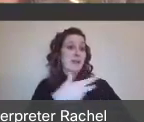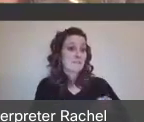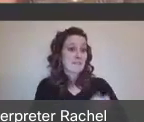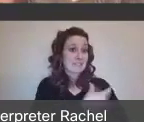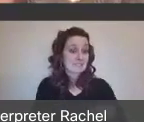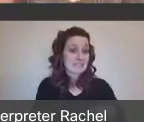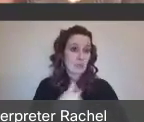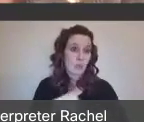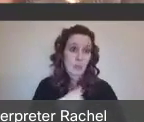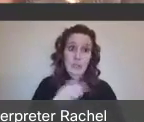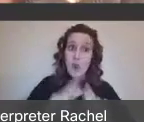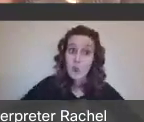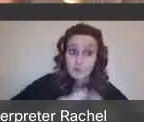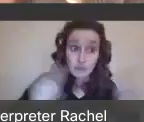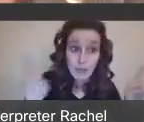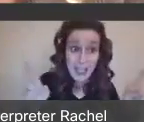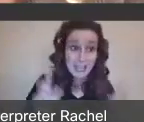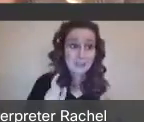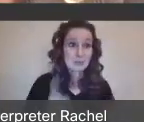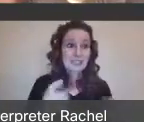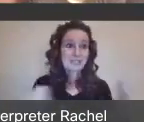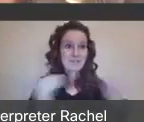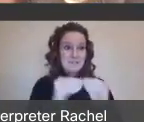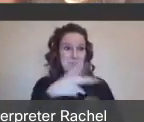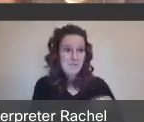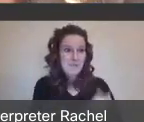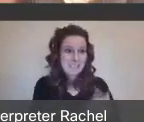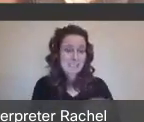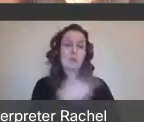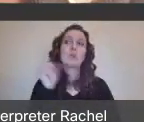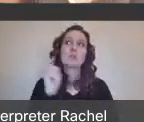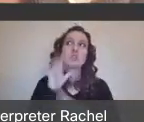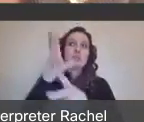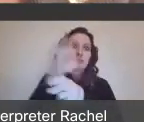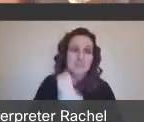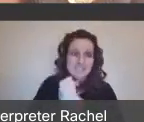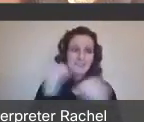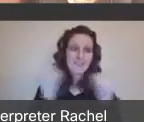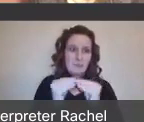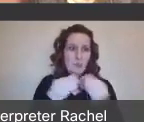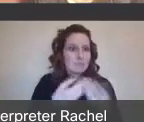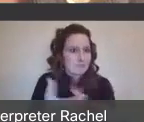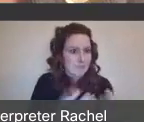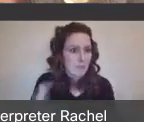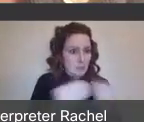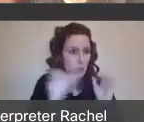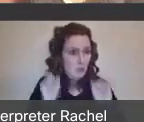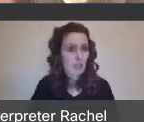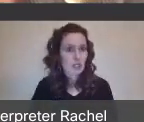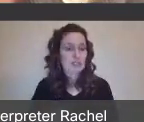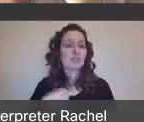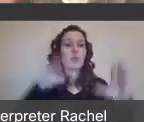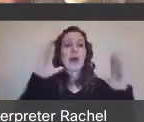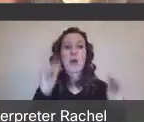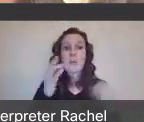are ready to give more, we should be getting more, and I hope very soon that we will be getting more.